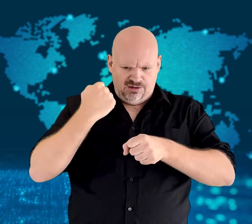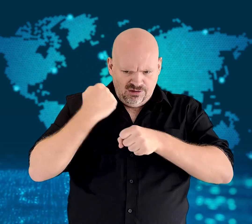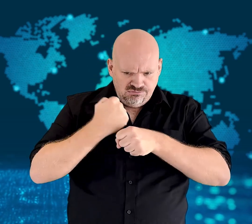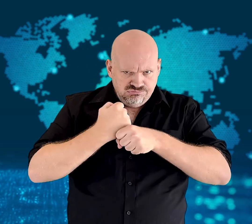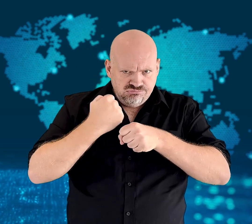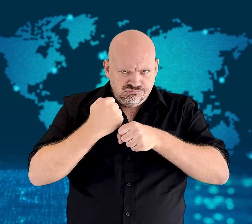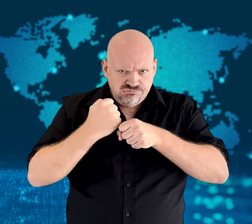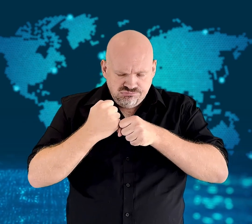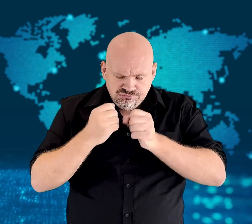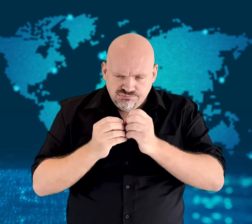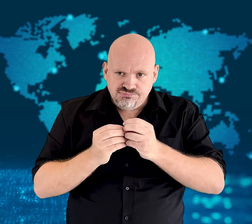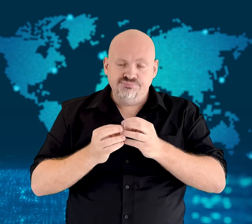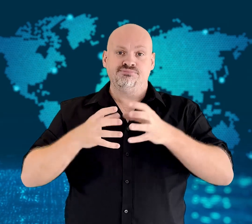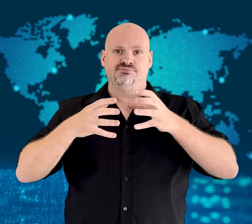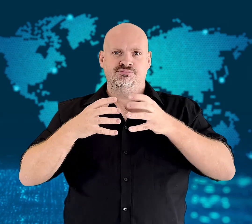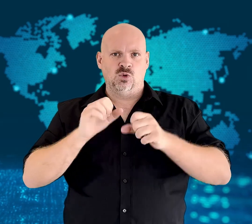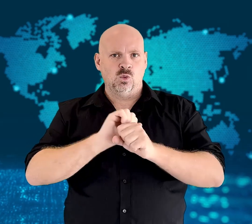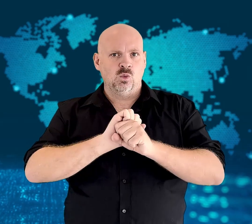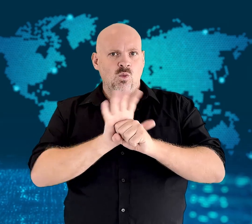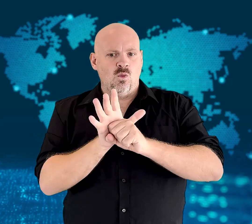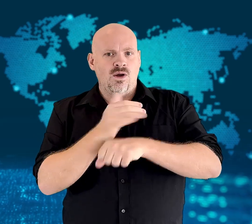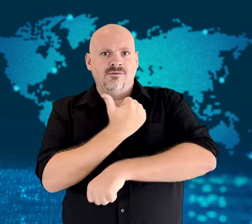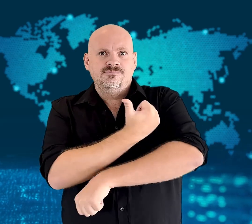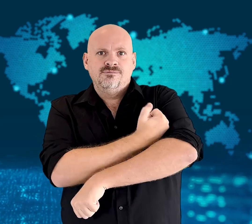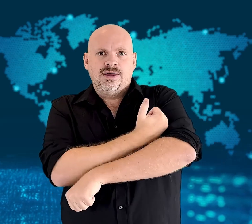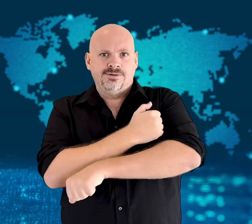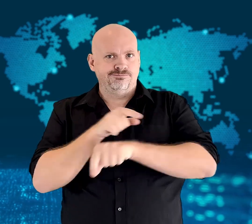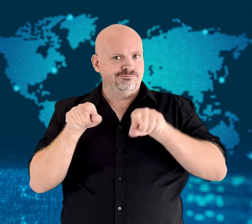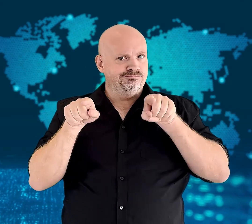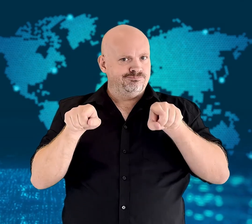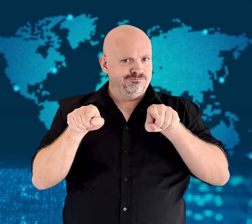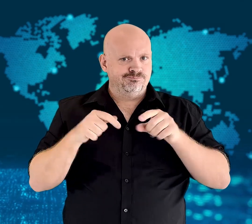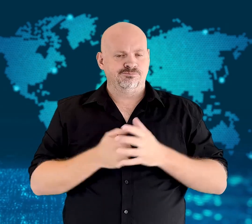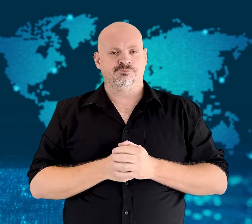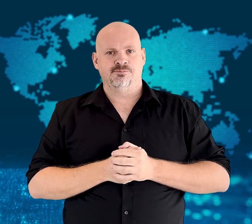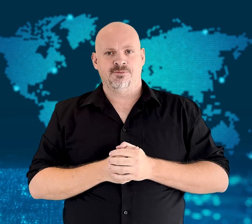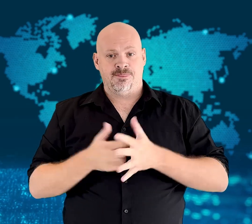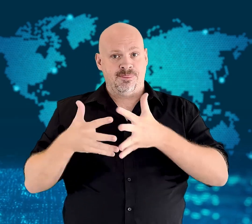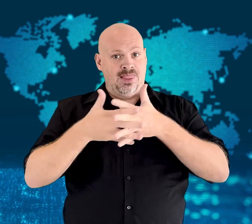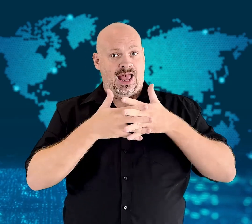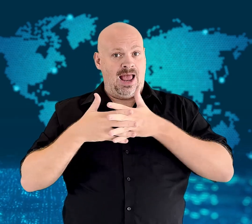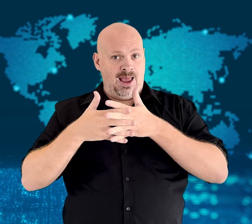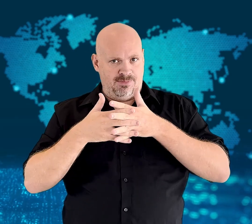The US' Food and Drug Administration (FDA) granted emergency use authorization